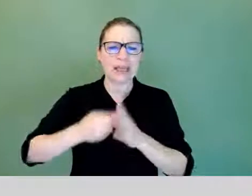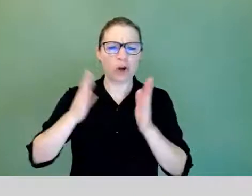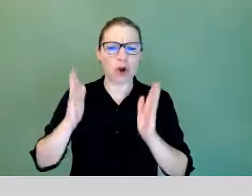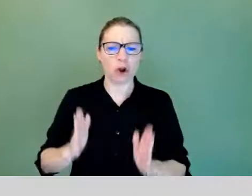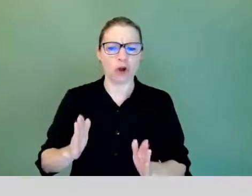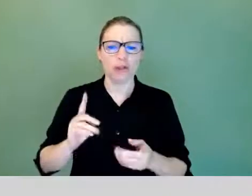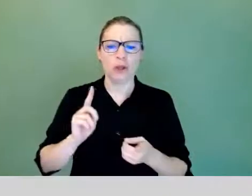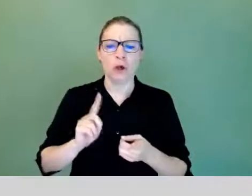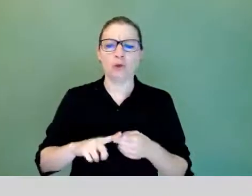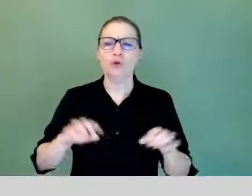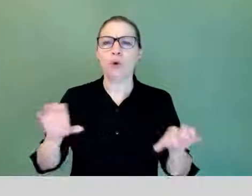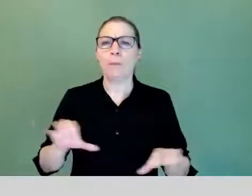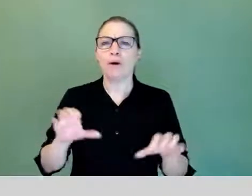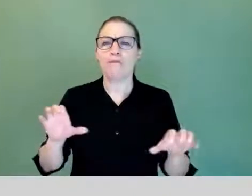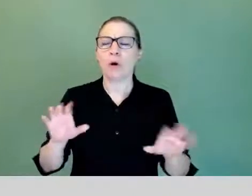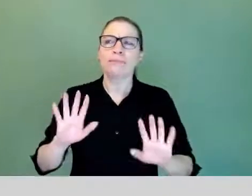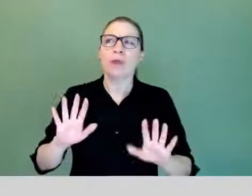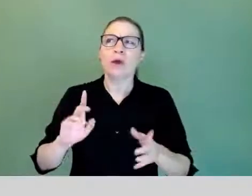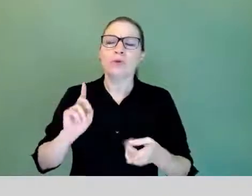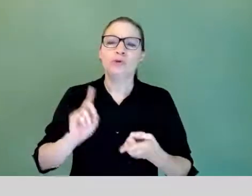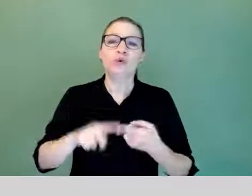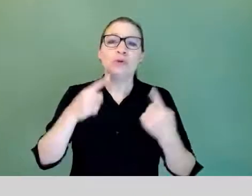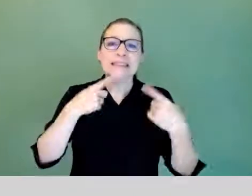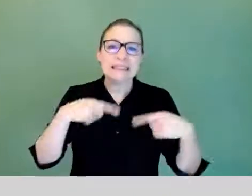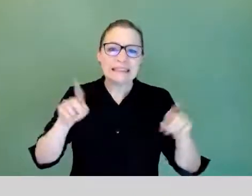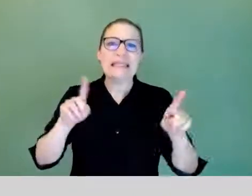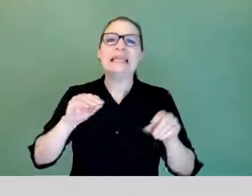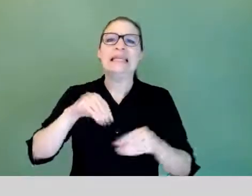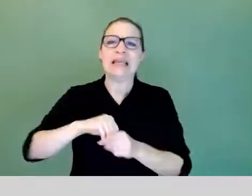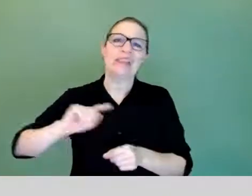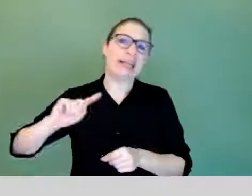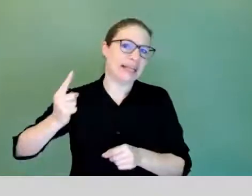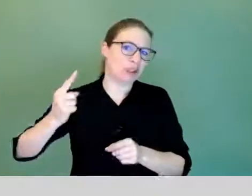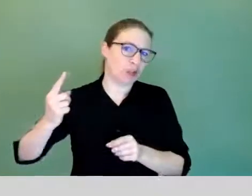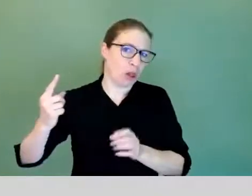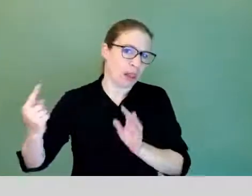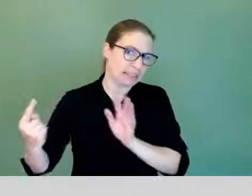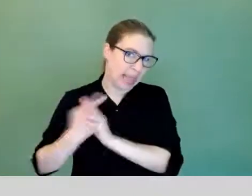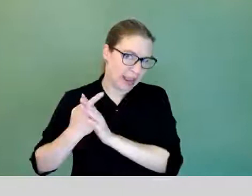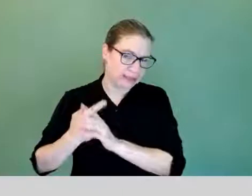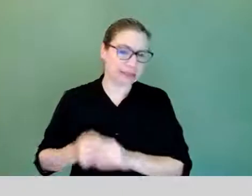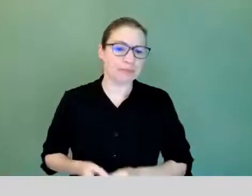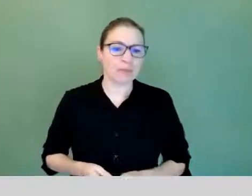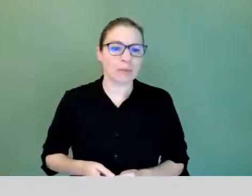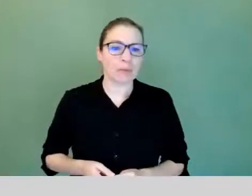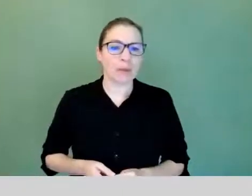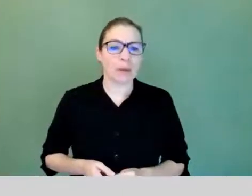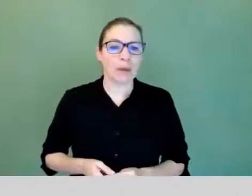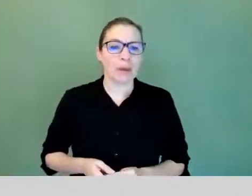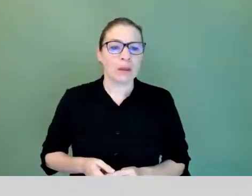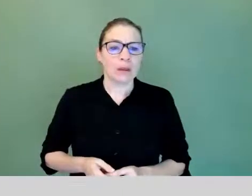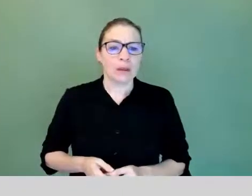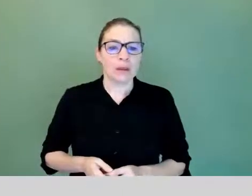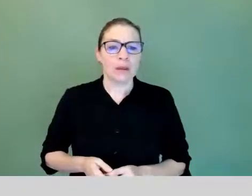to perform or to succeed in the injection attacks. Then second one is the broken authentication.